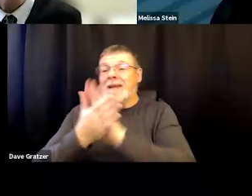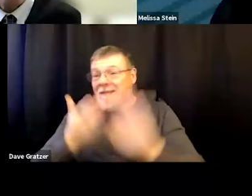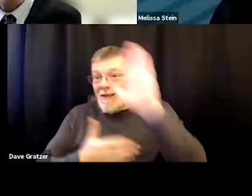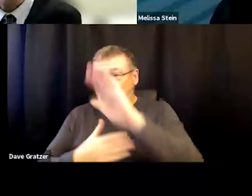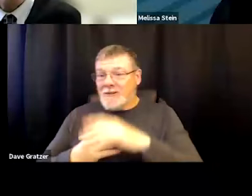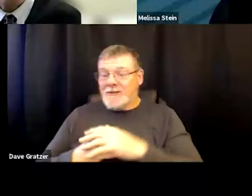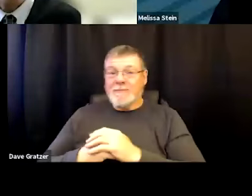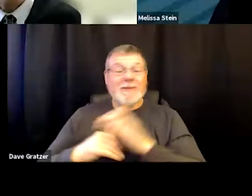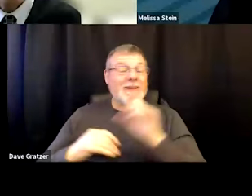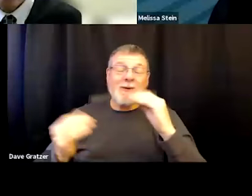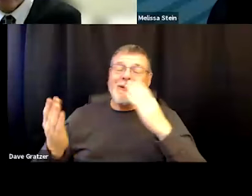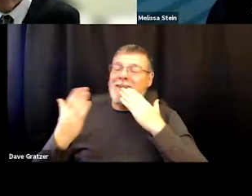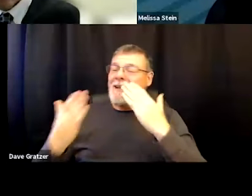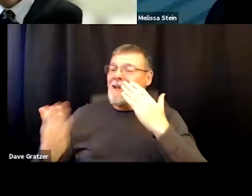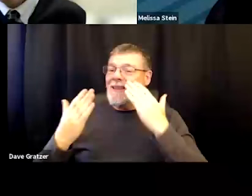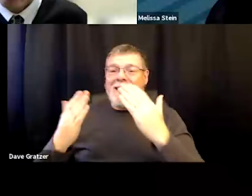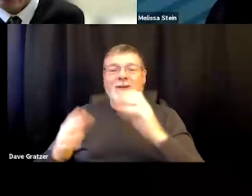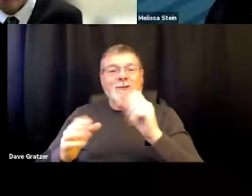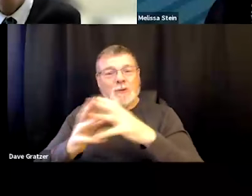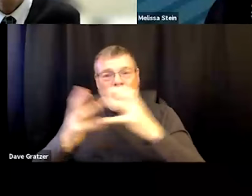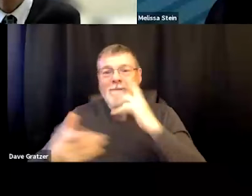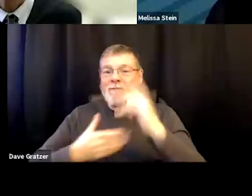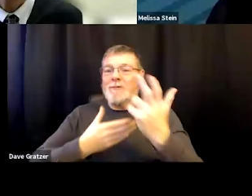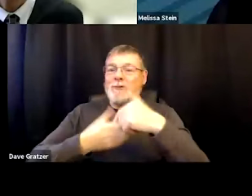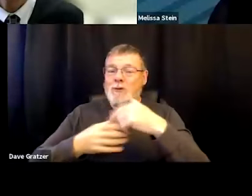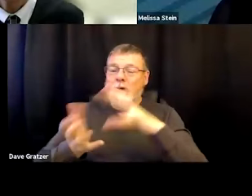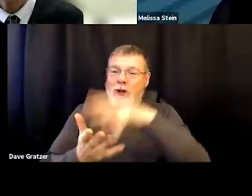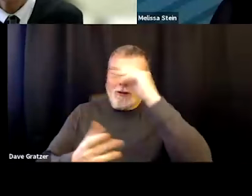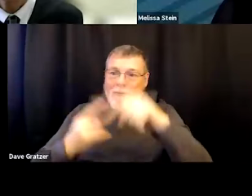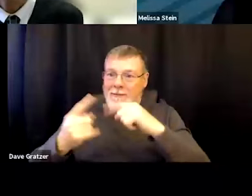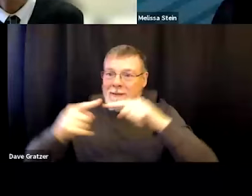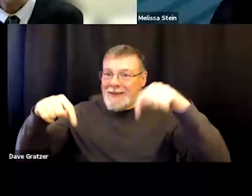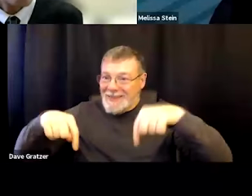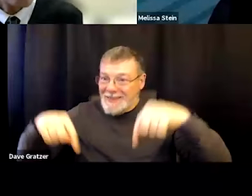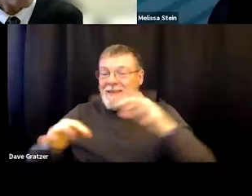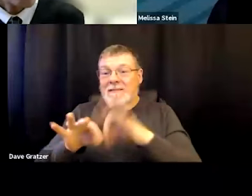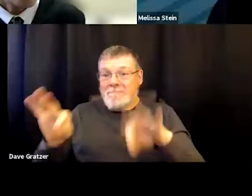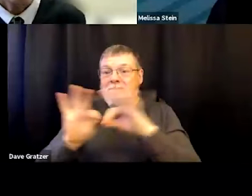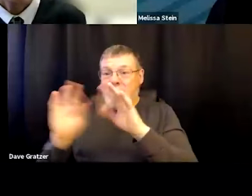So thanks so much for taking your time out today to learn about this really important topic. Without further ado,